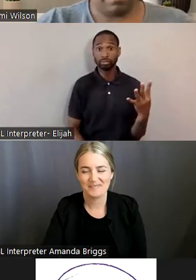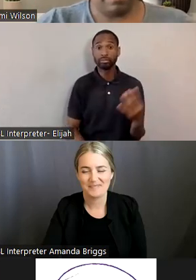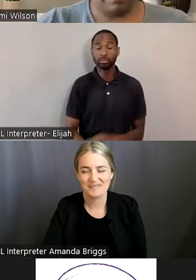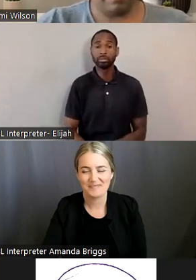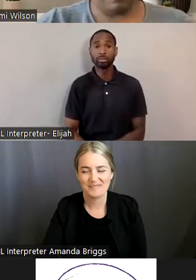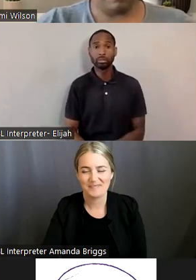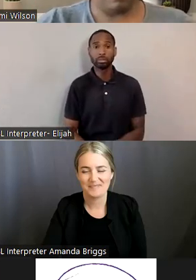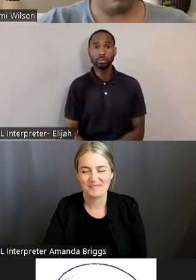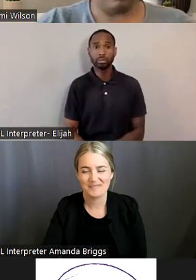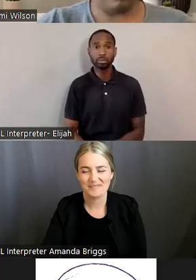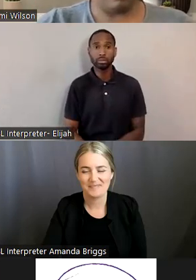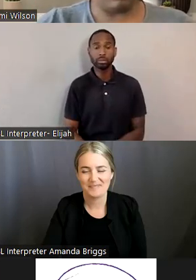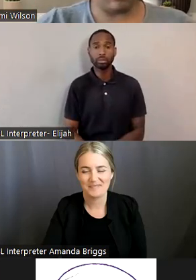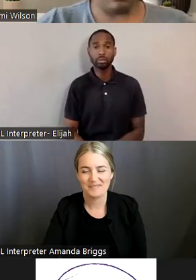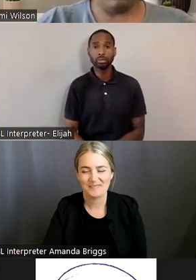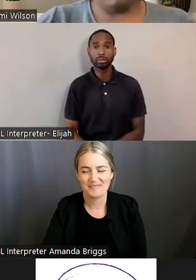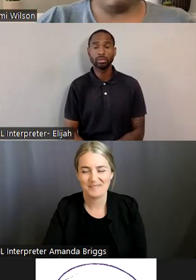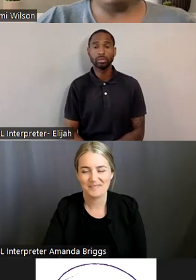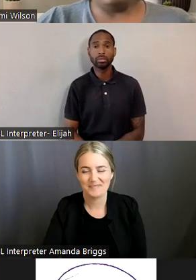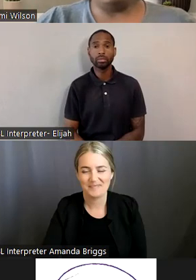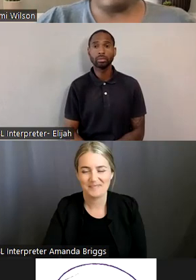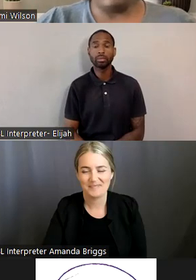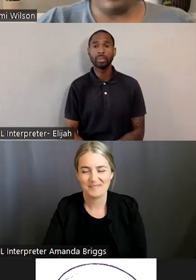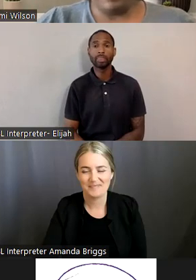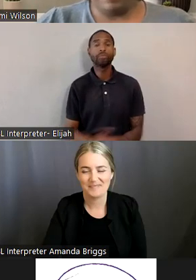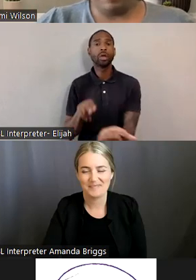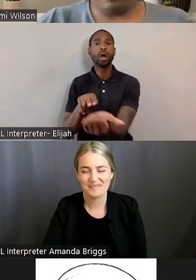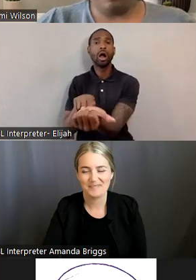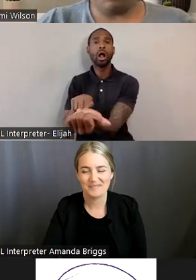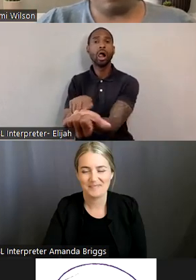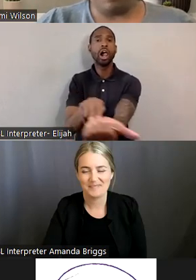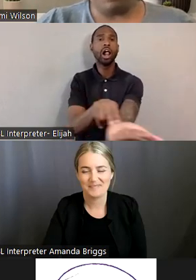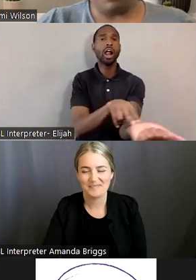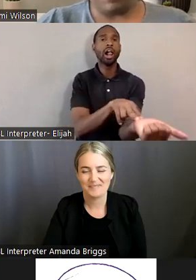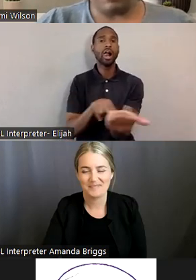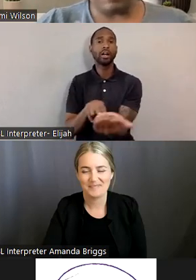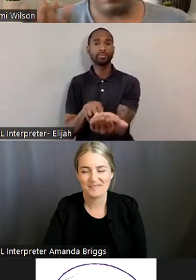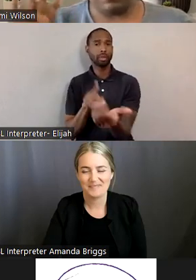And so I'll check in again here before we move forward.